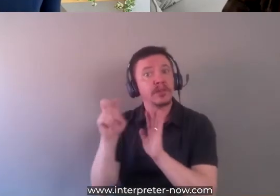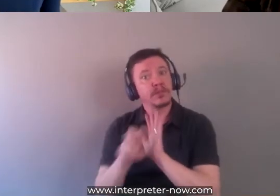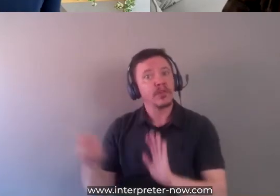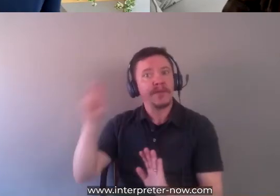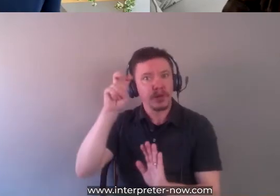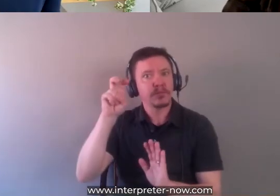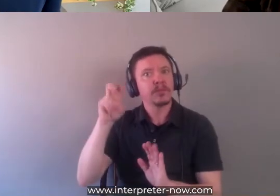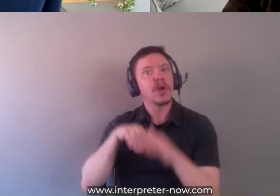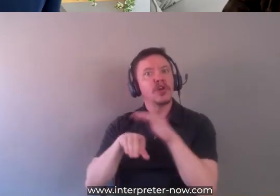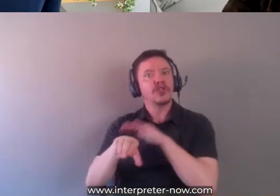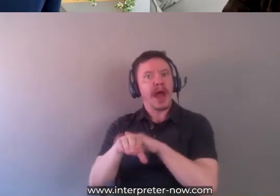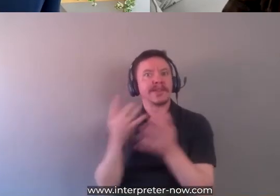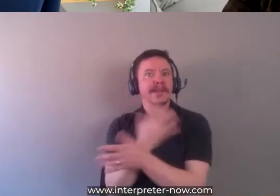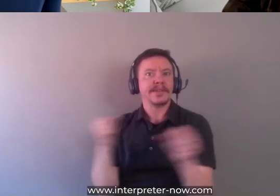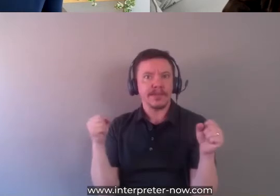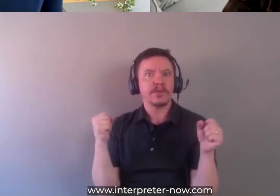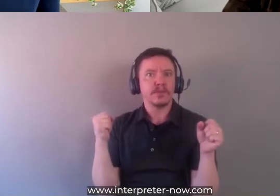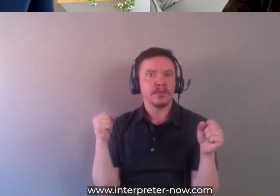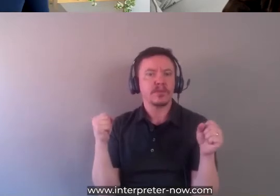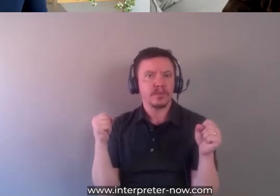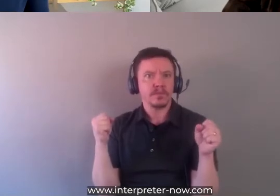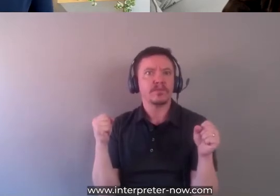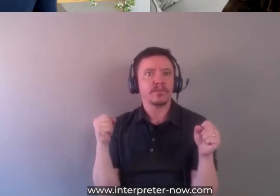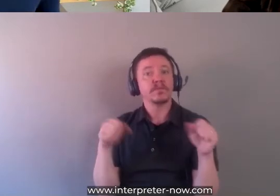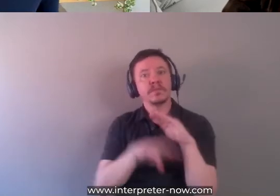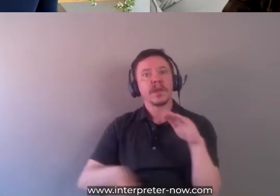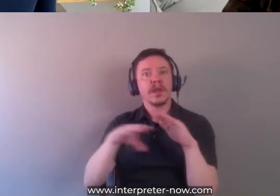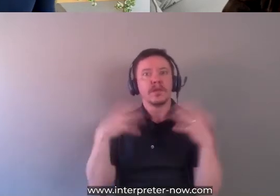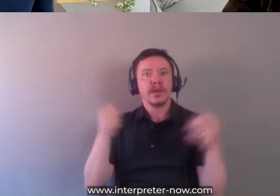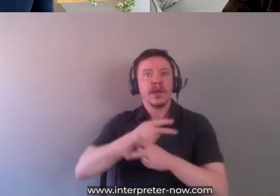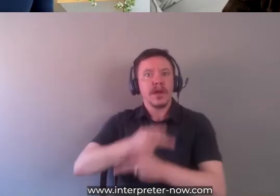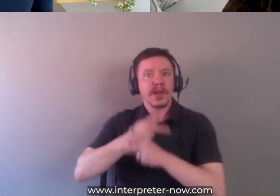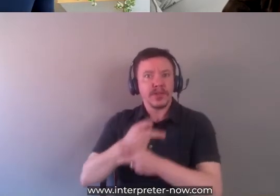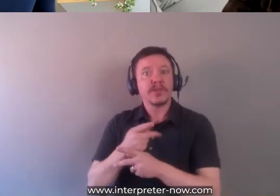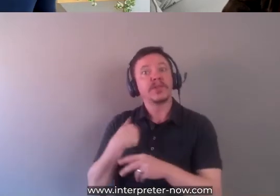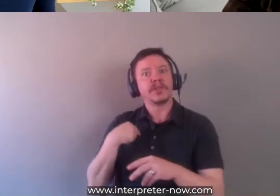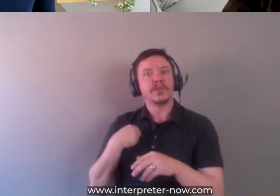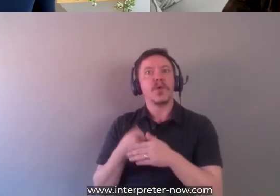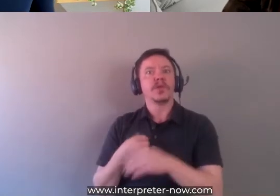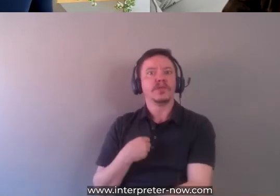to access basic healthcare services for your reproductive rights, they have to go out of